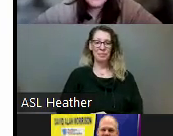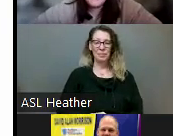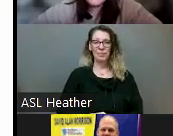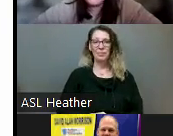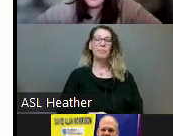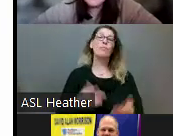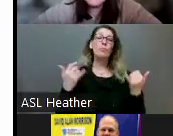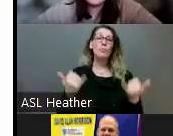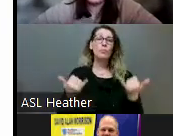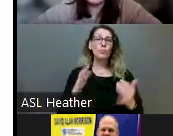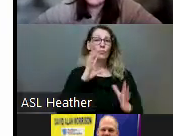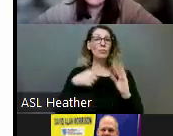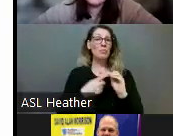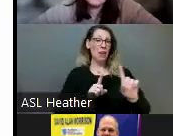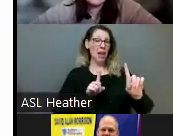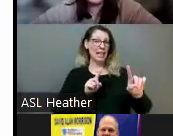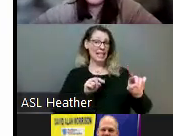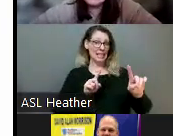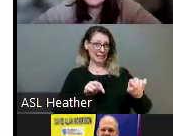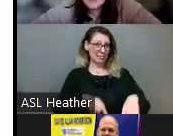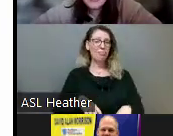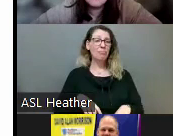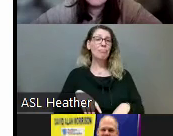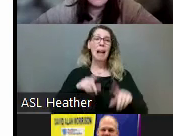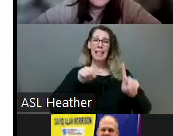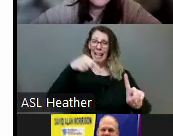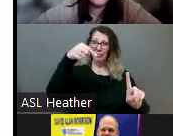Today we're talking about attendance, and attendance is a sign that students feel